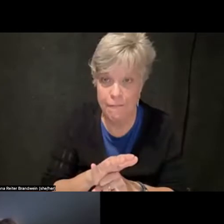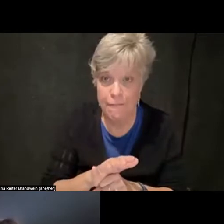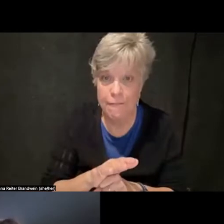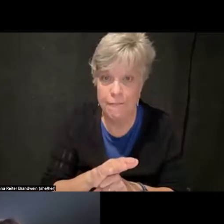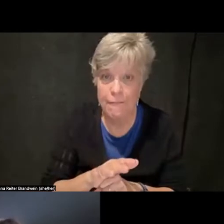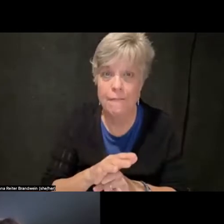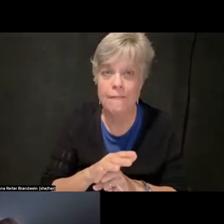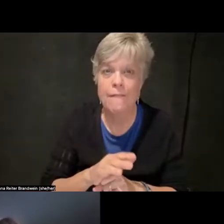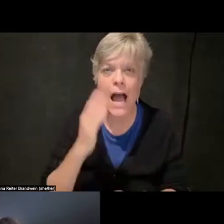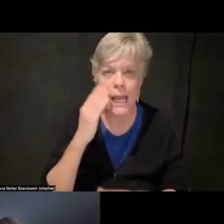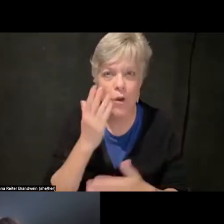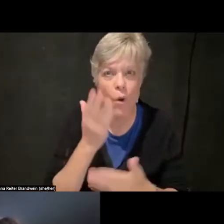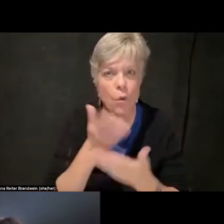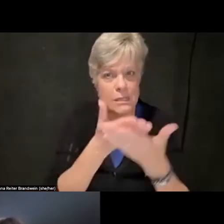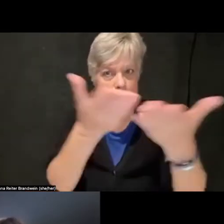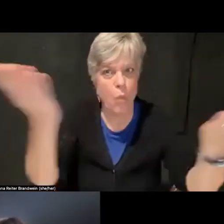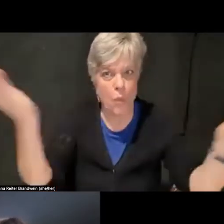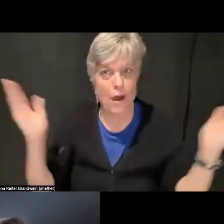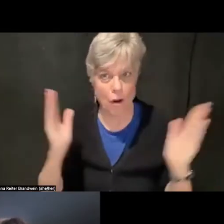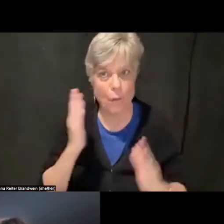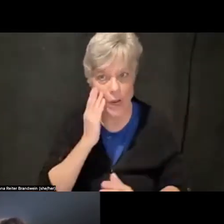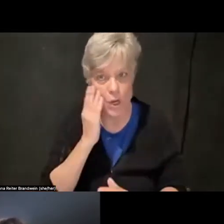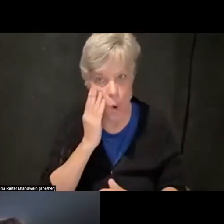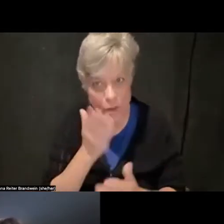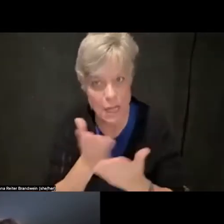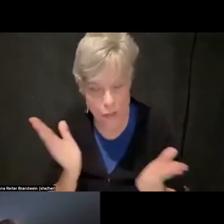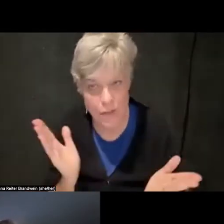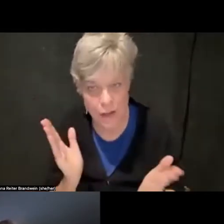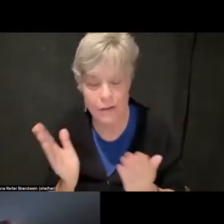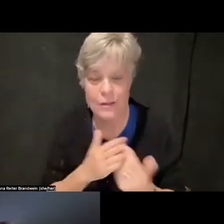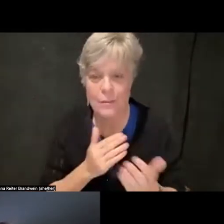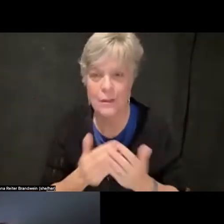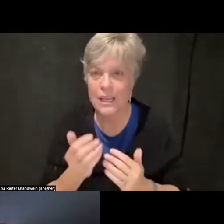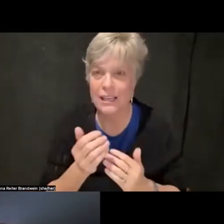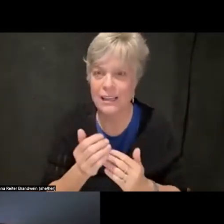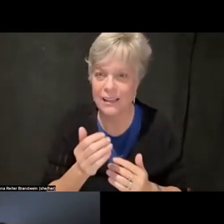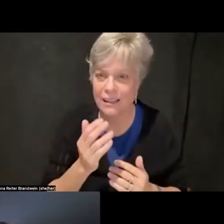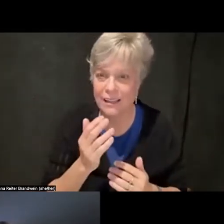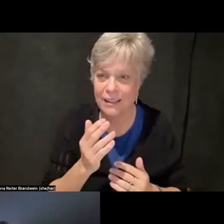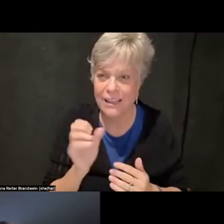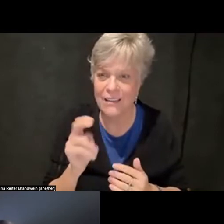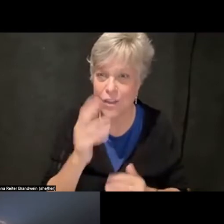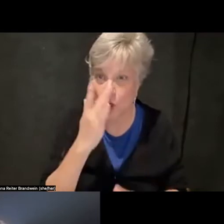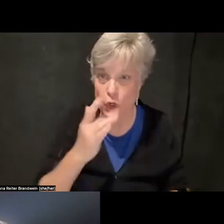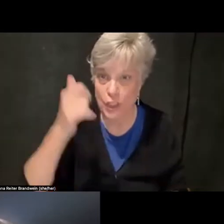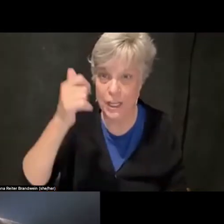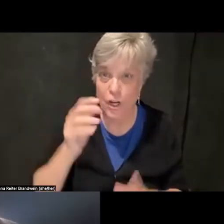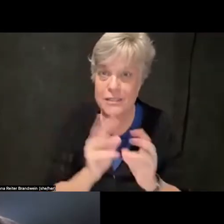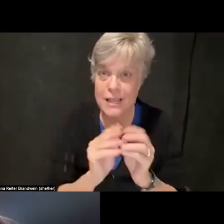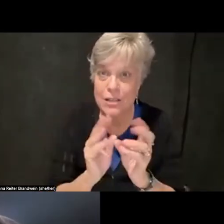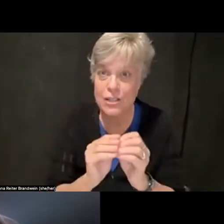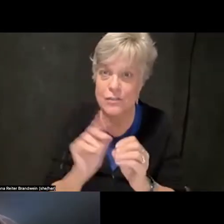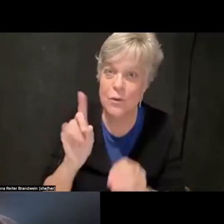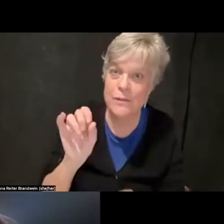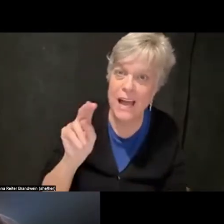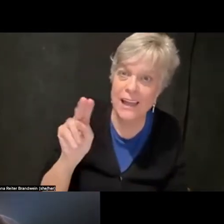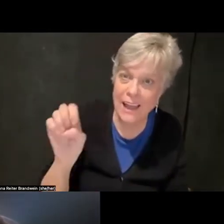as we've said earlier from even one of the early sessions from Diane and other people that, of course,